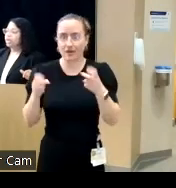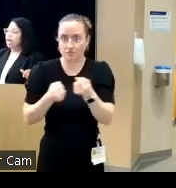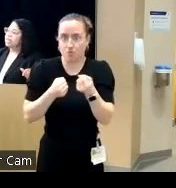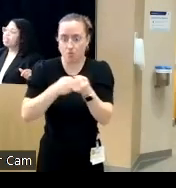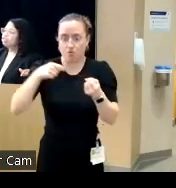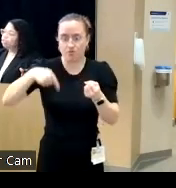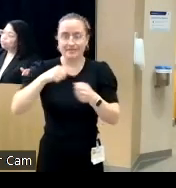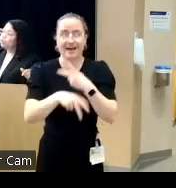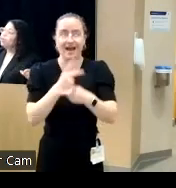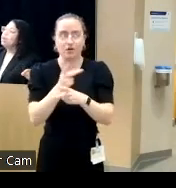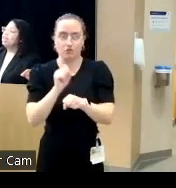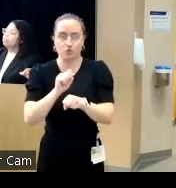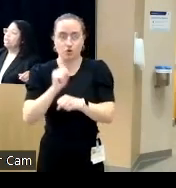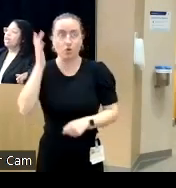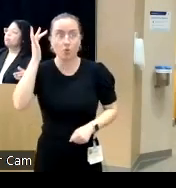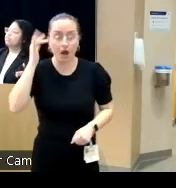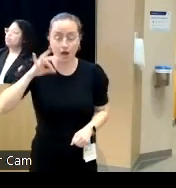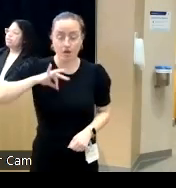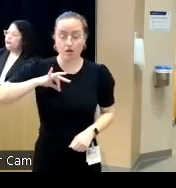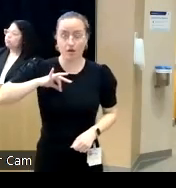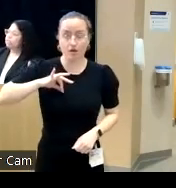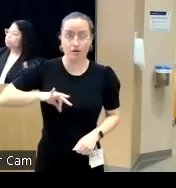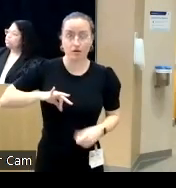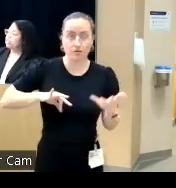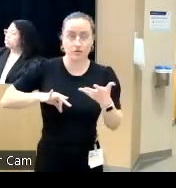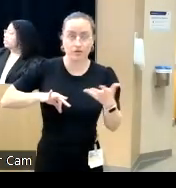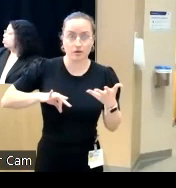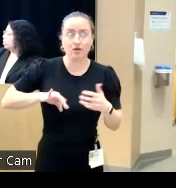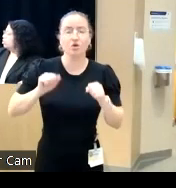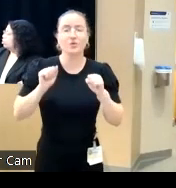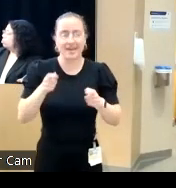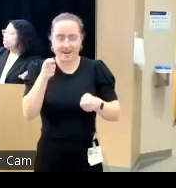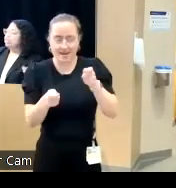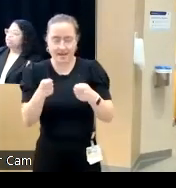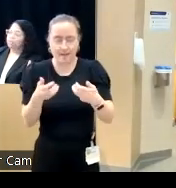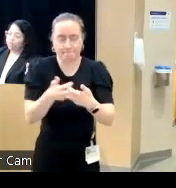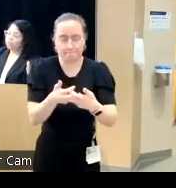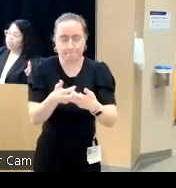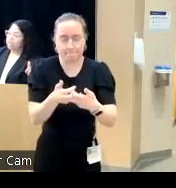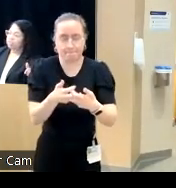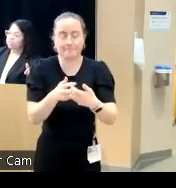of what I think is useful is being able to adapt this particular intervention so the first phase